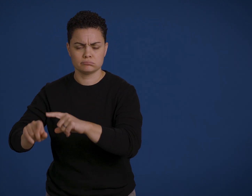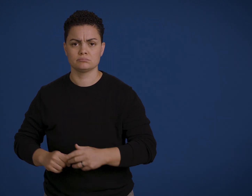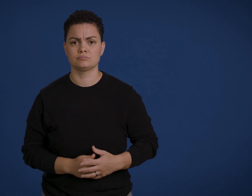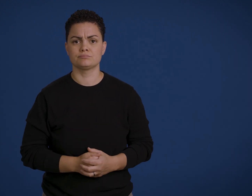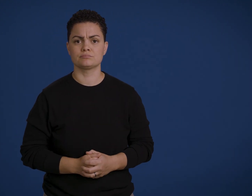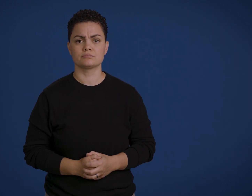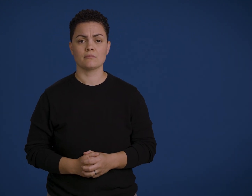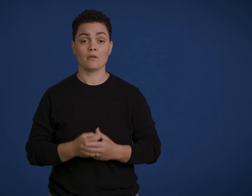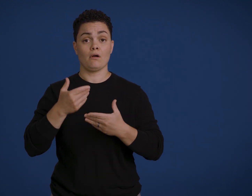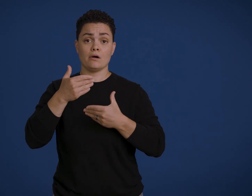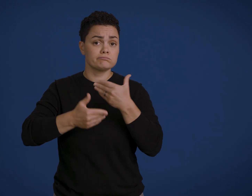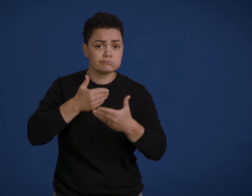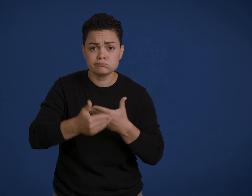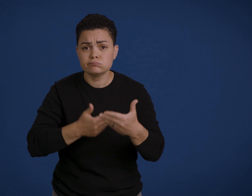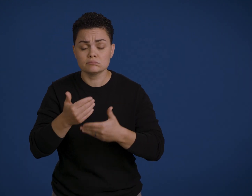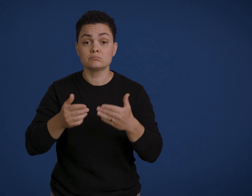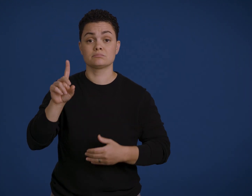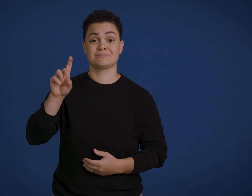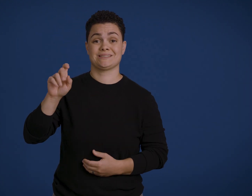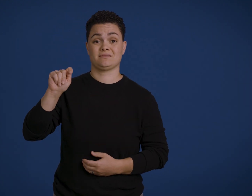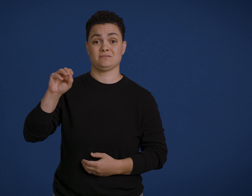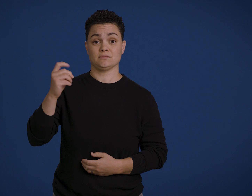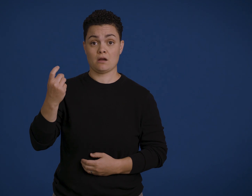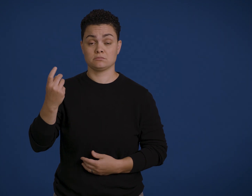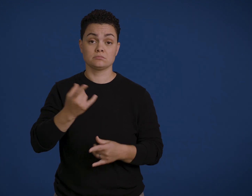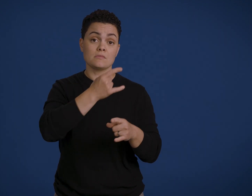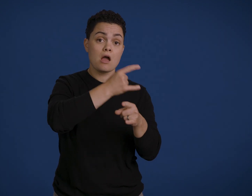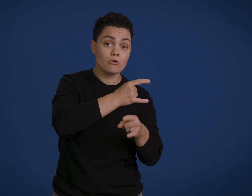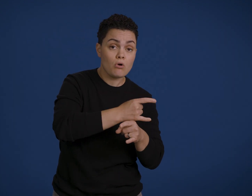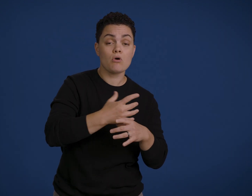that are commonly used for detoxing individuals from alcohol and opioids,